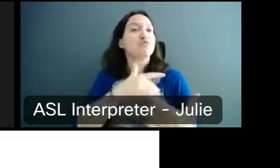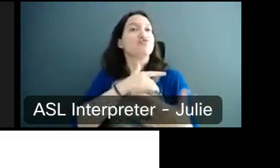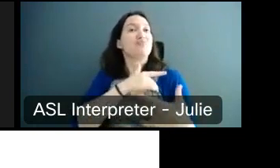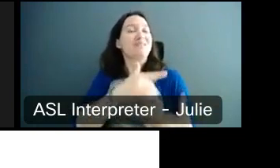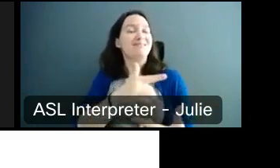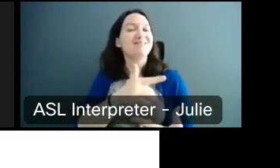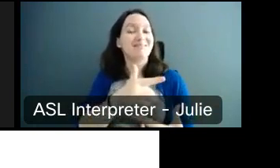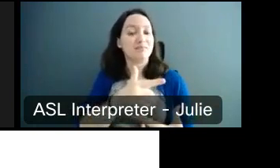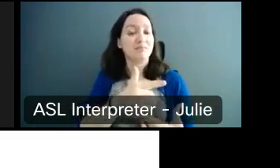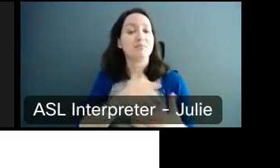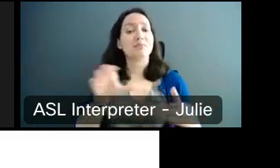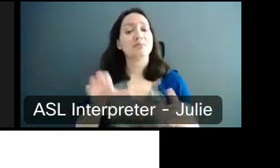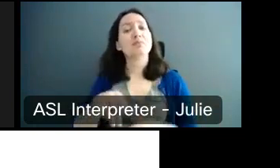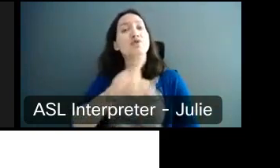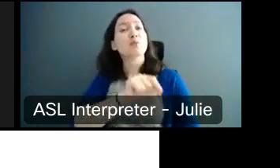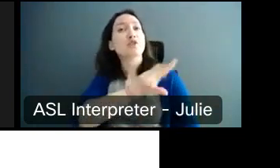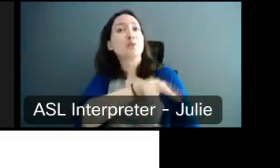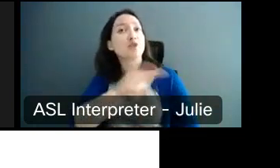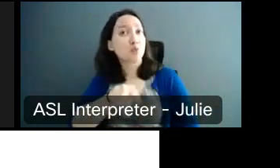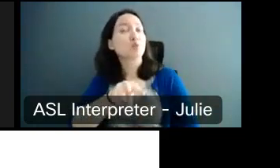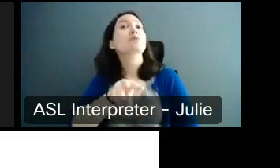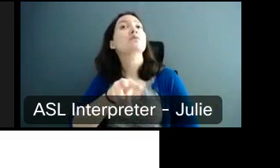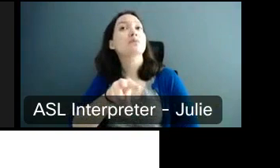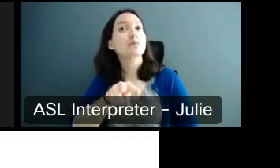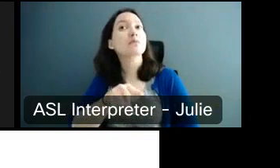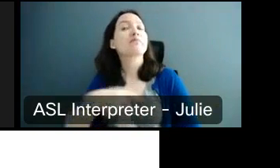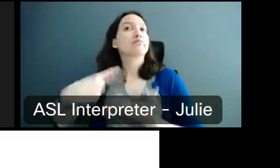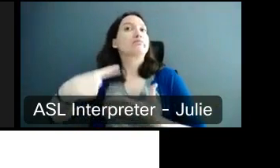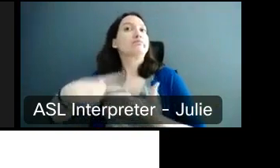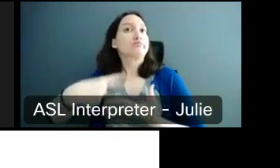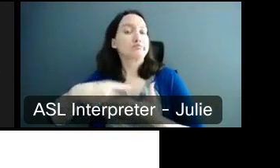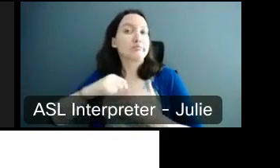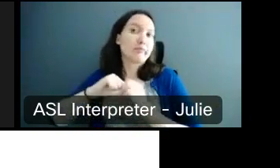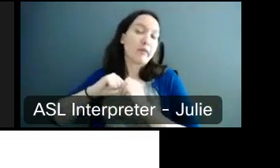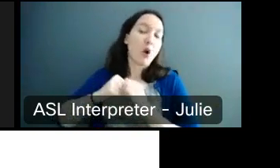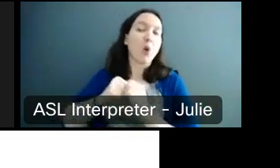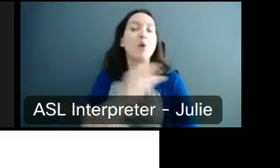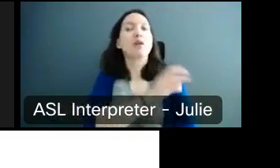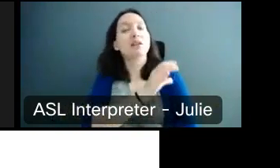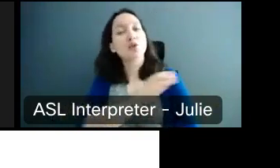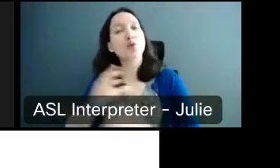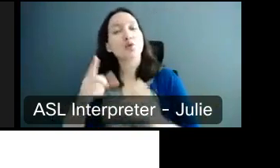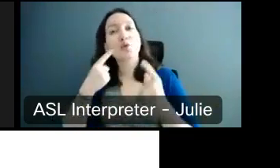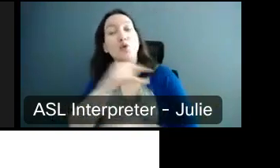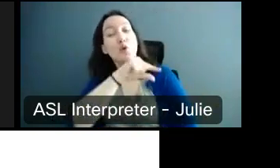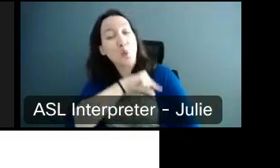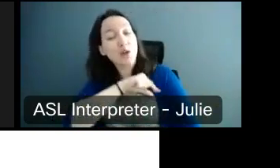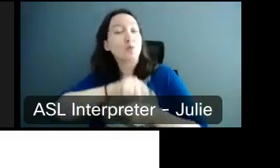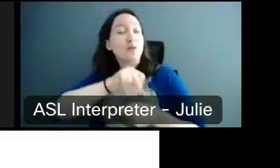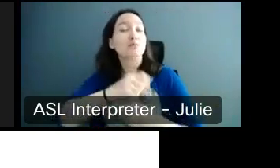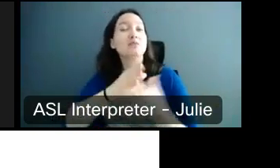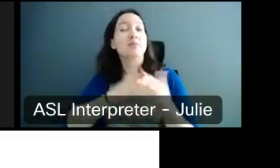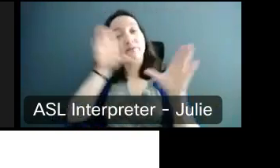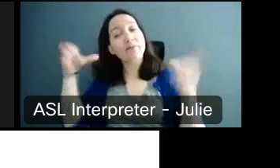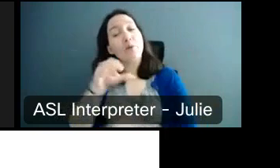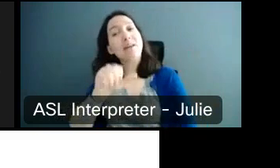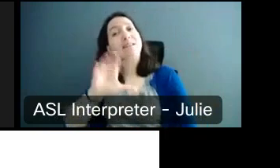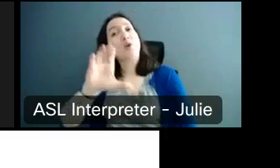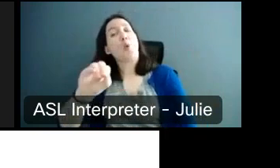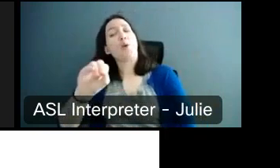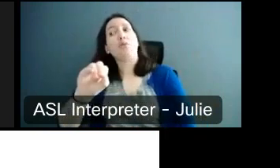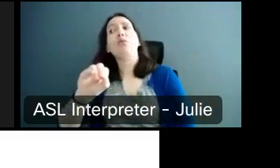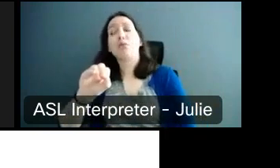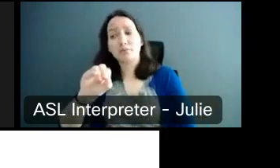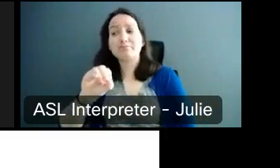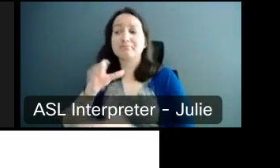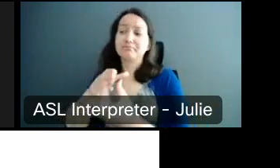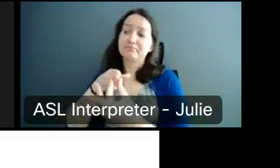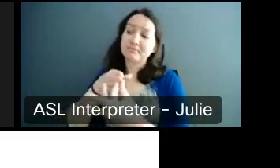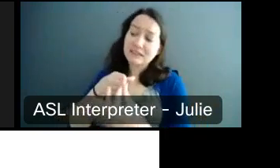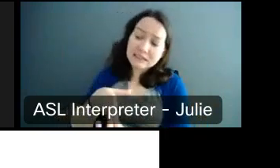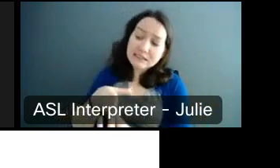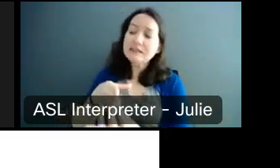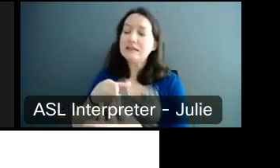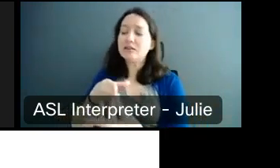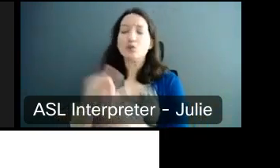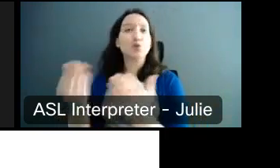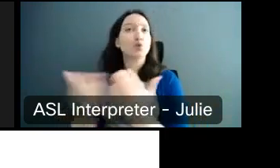Uh, performance your 2022 and then we have a discussion on how, uh, our clinical quality is working in some of the focus of how the ACO is helping lead and break new ground on our value based payment work around the whole system.